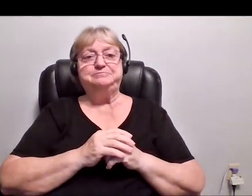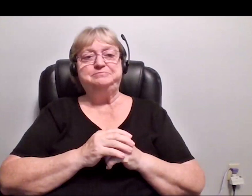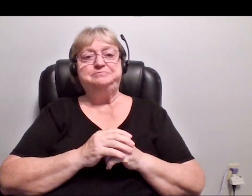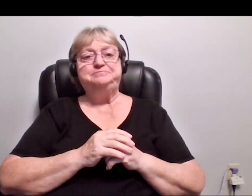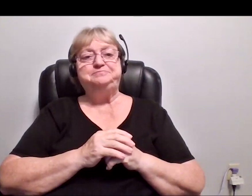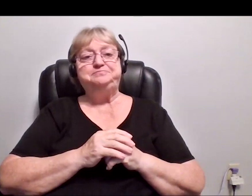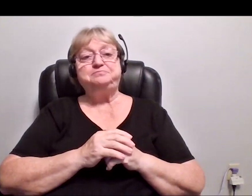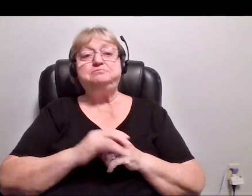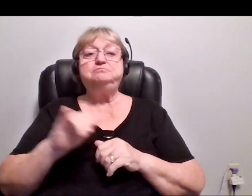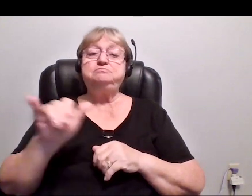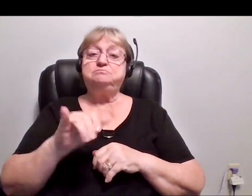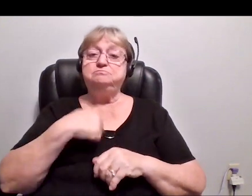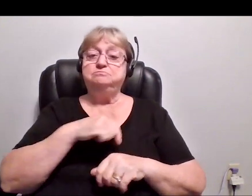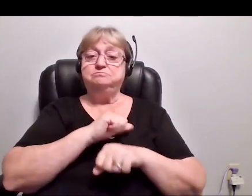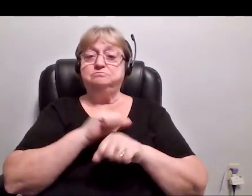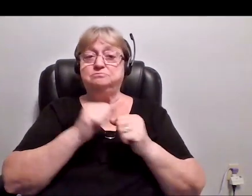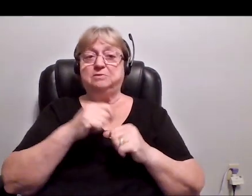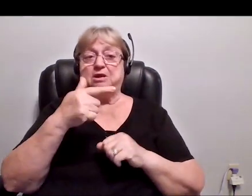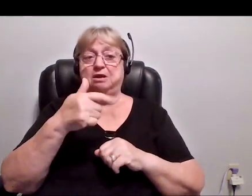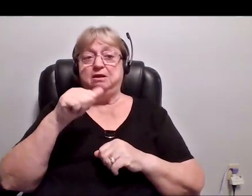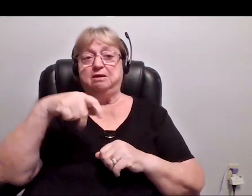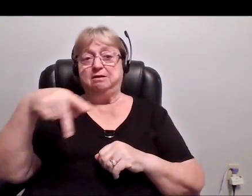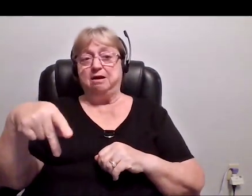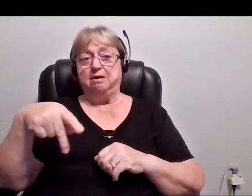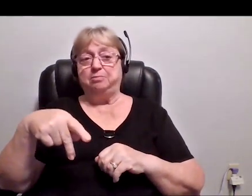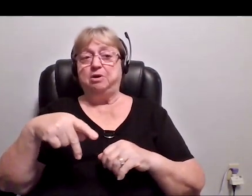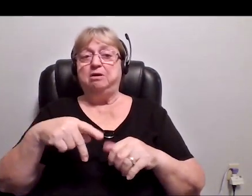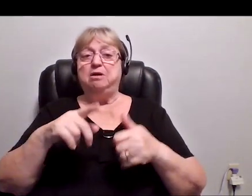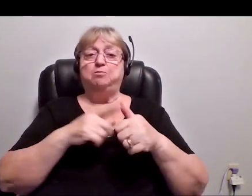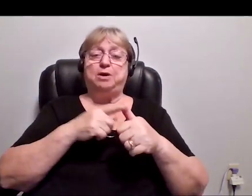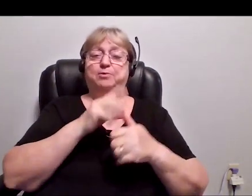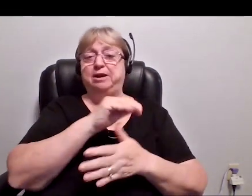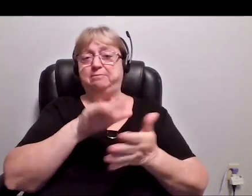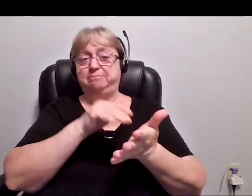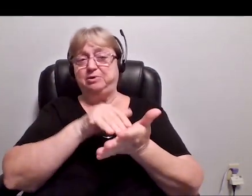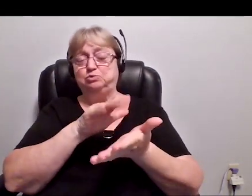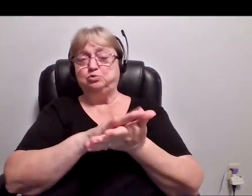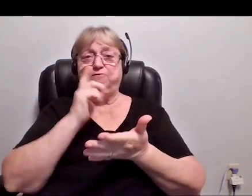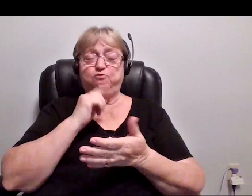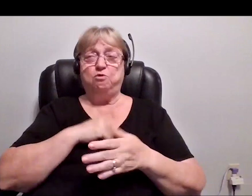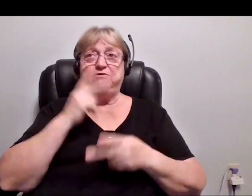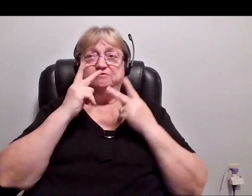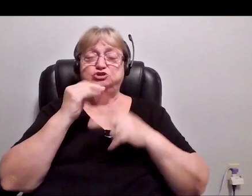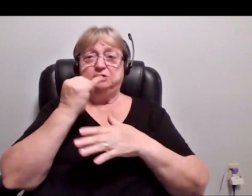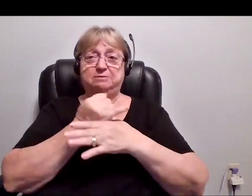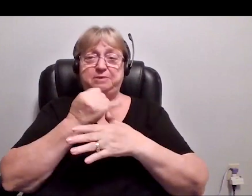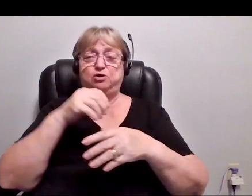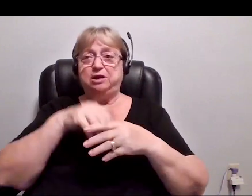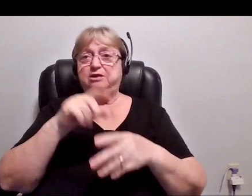We also worked with GAP Primary and Middle School for the Visually Impaired in Turkey or Türkiye.